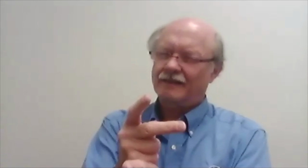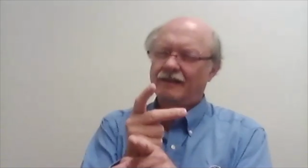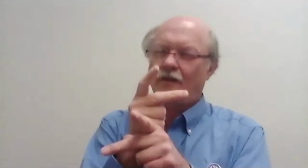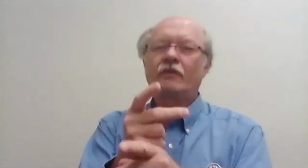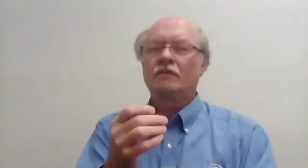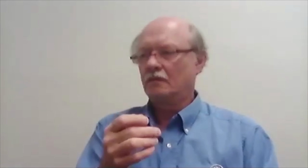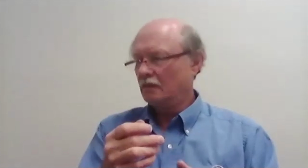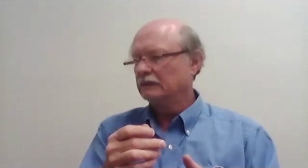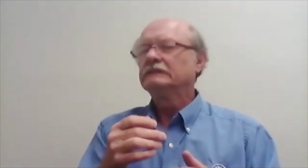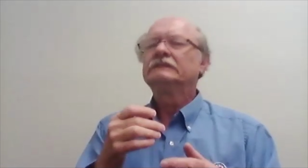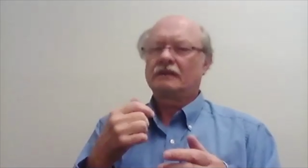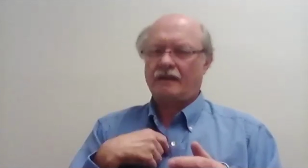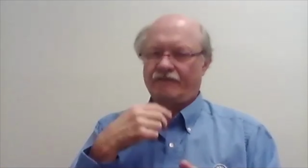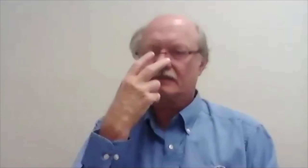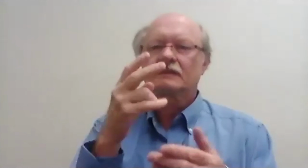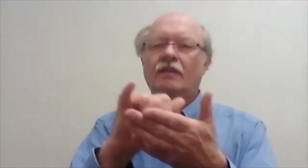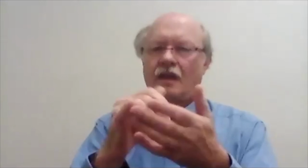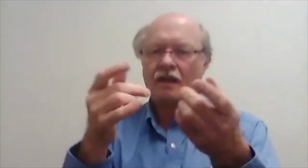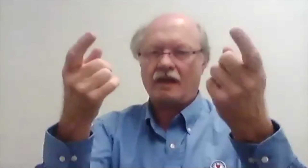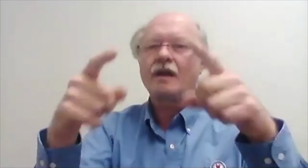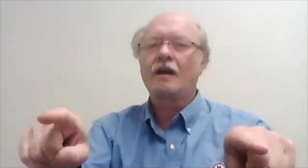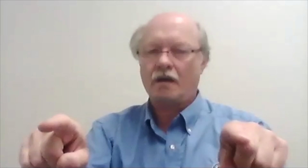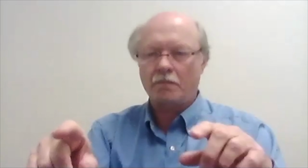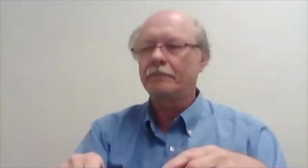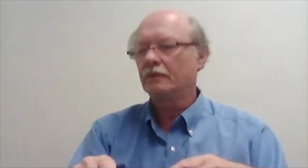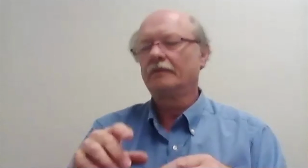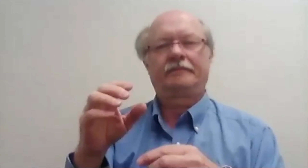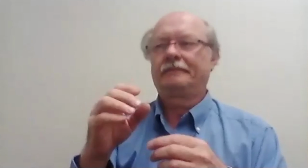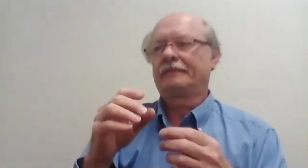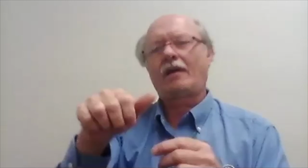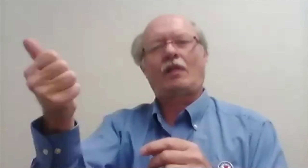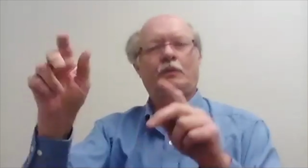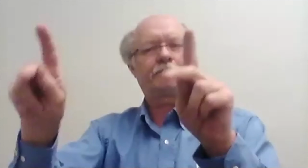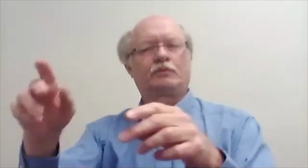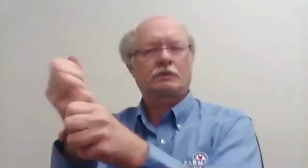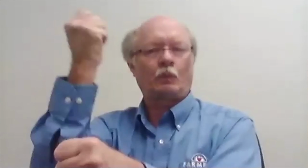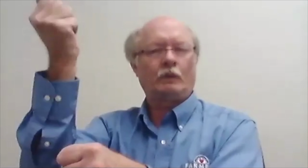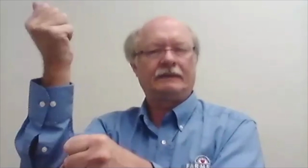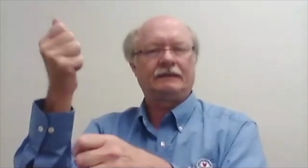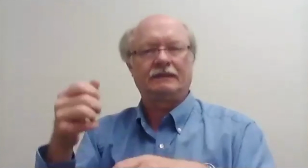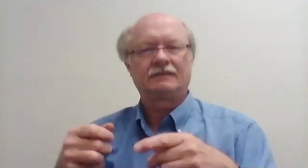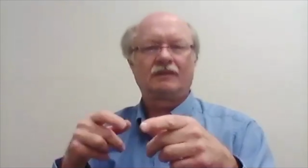so you got to be real careful. I've seen this happen before and when that happens, the other person usually wins.